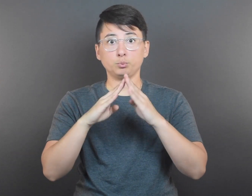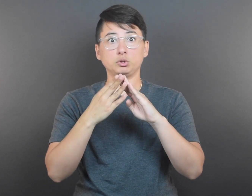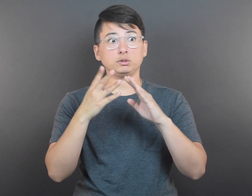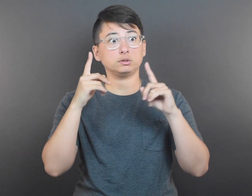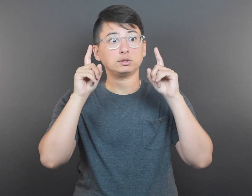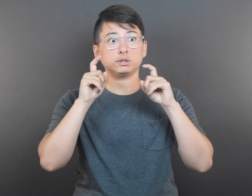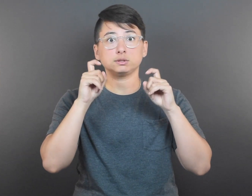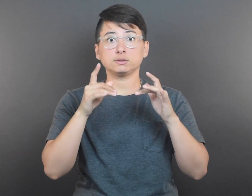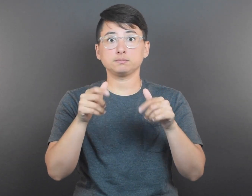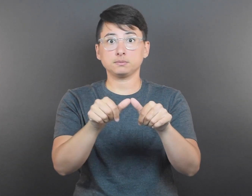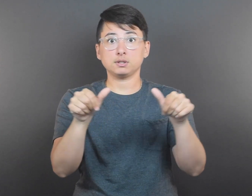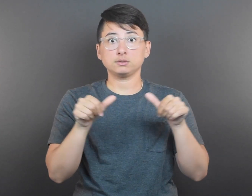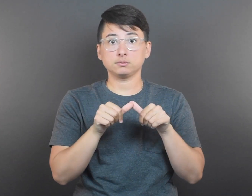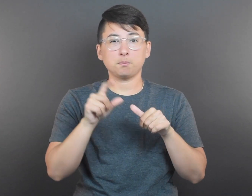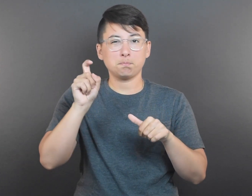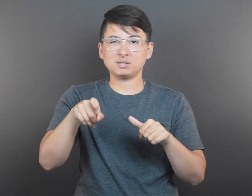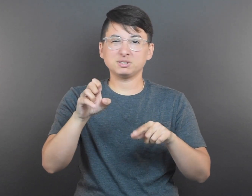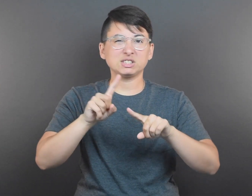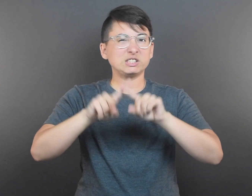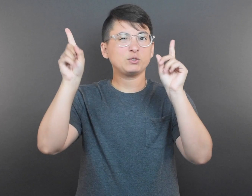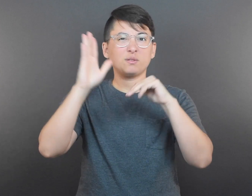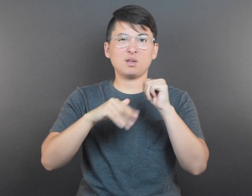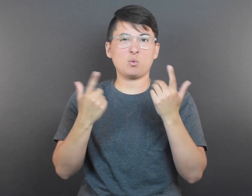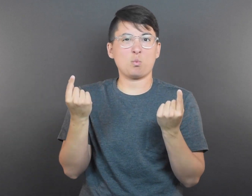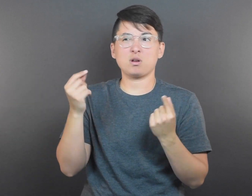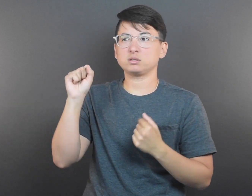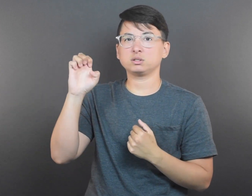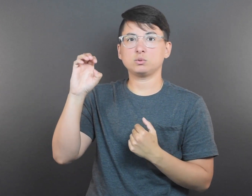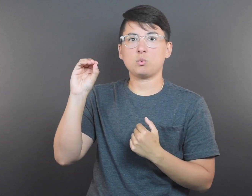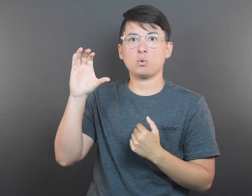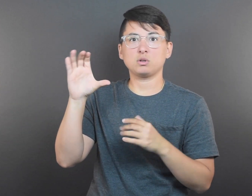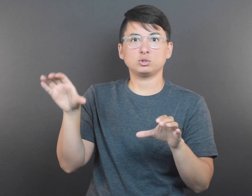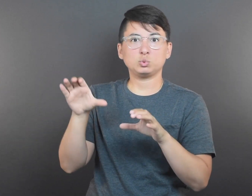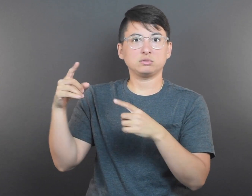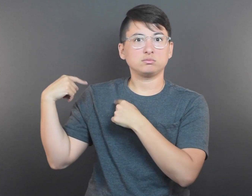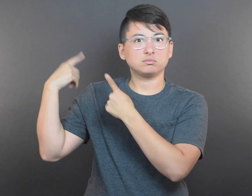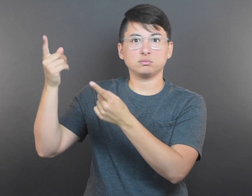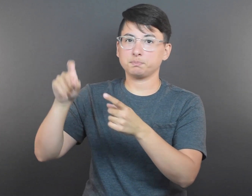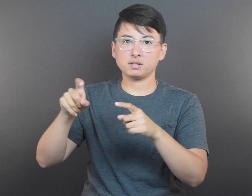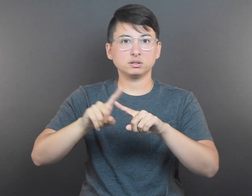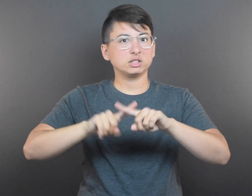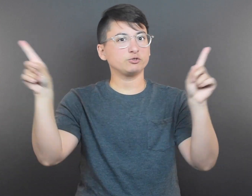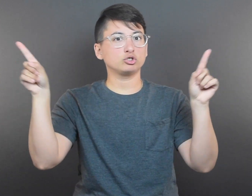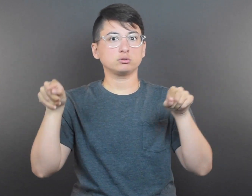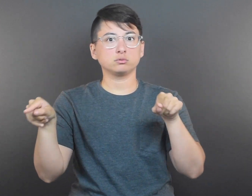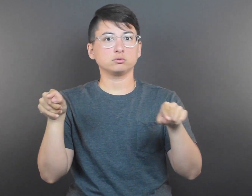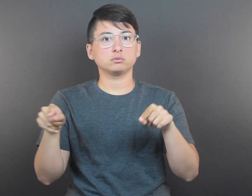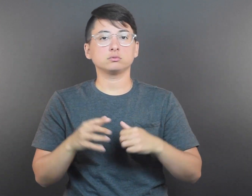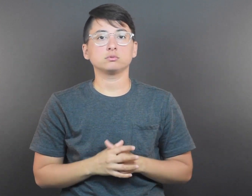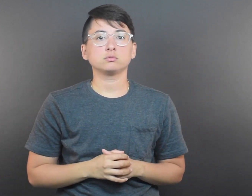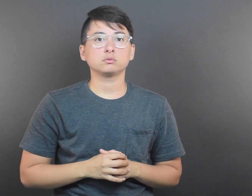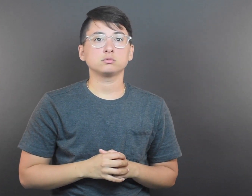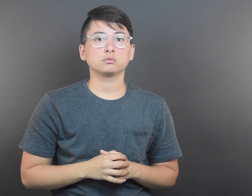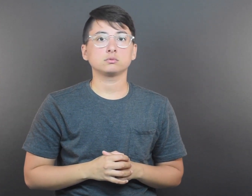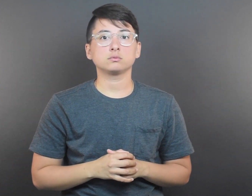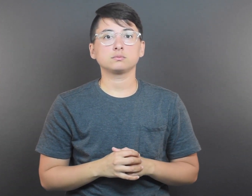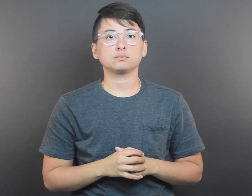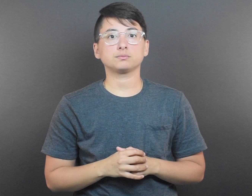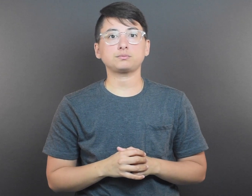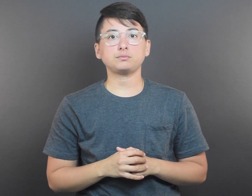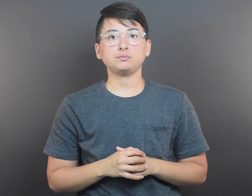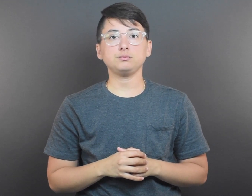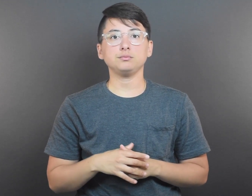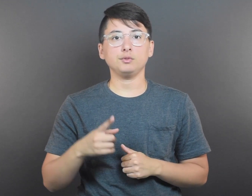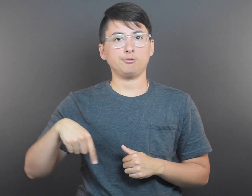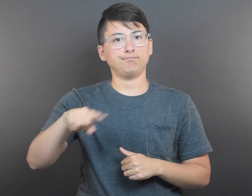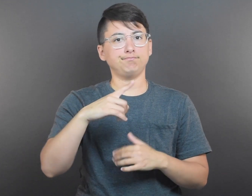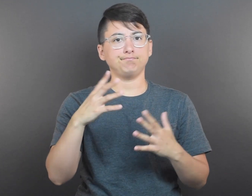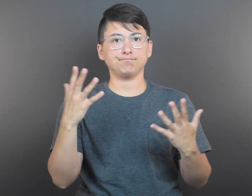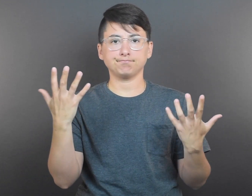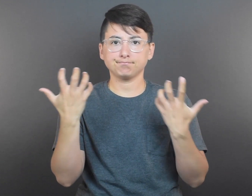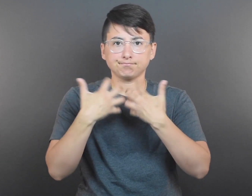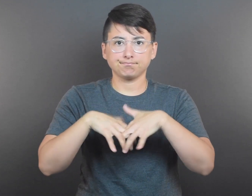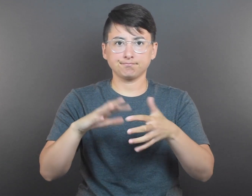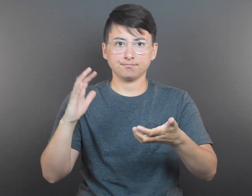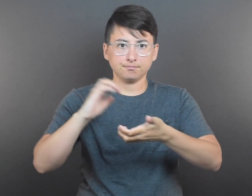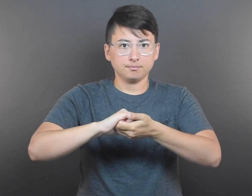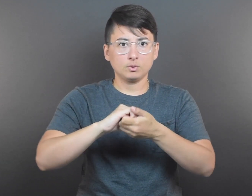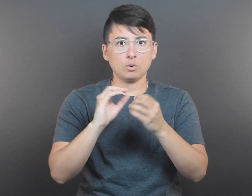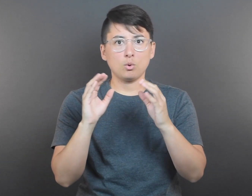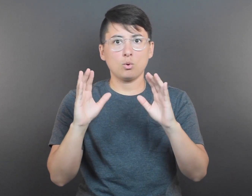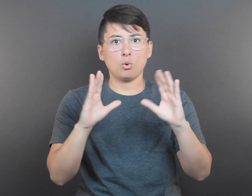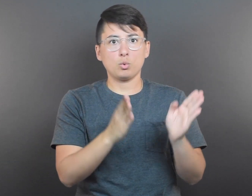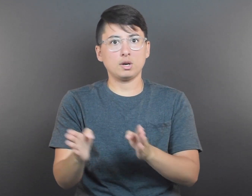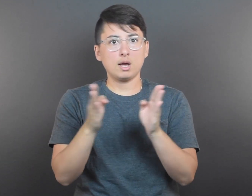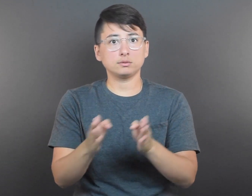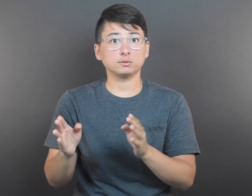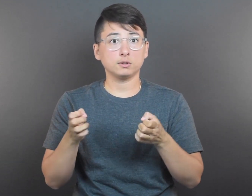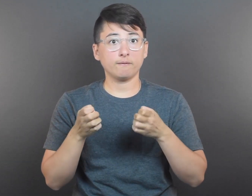A collaborative organizing effort From the very beginning, the Madelia and St.